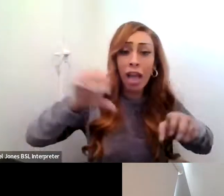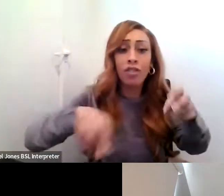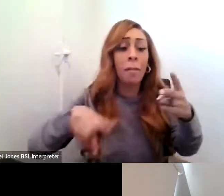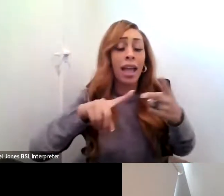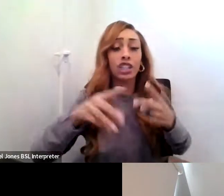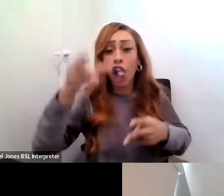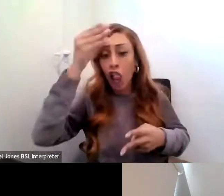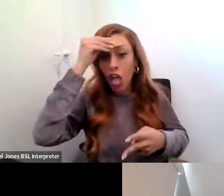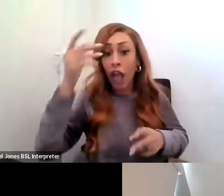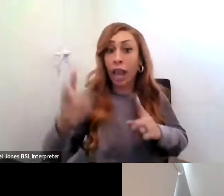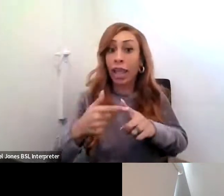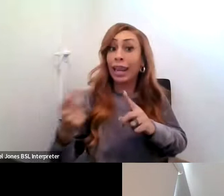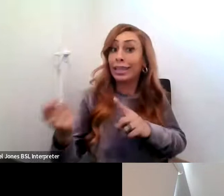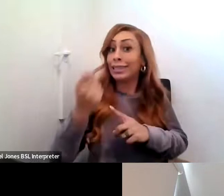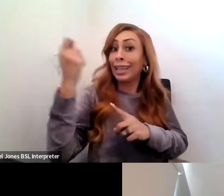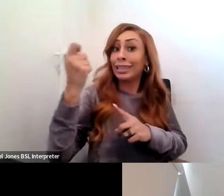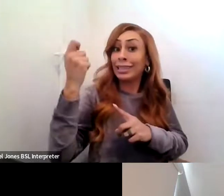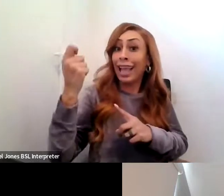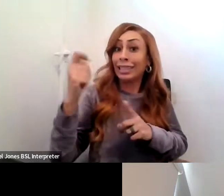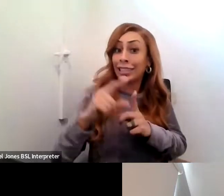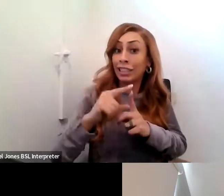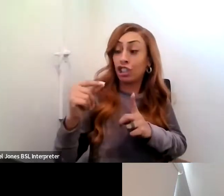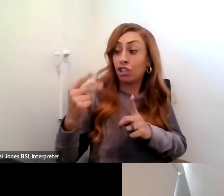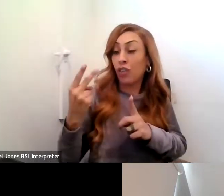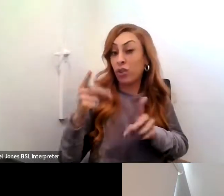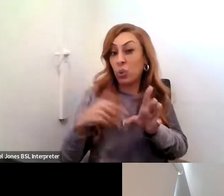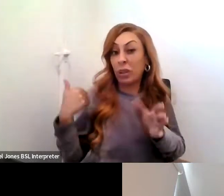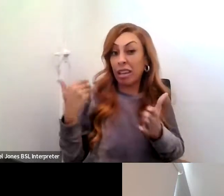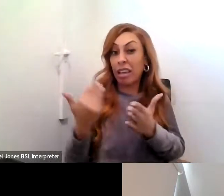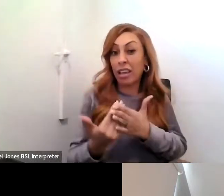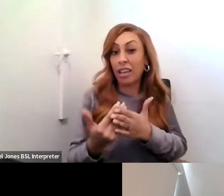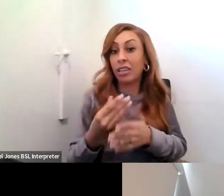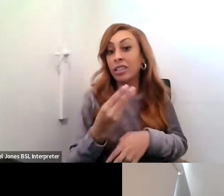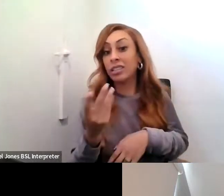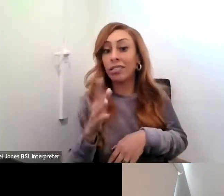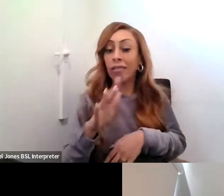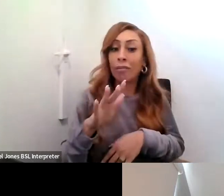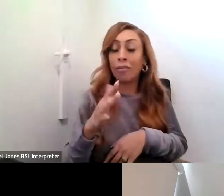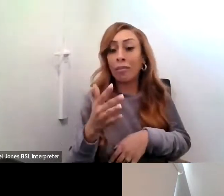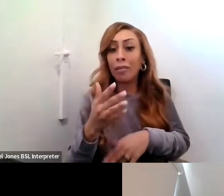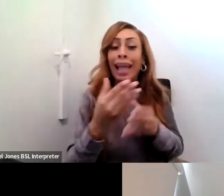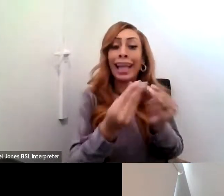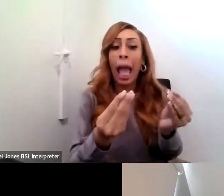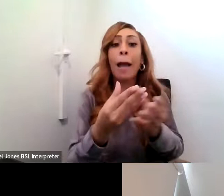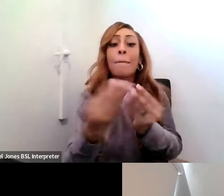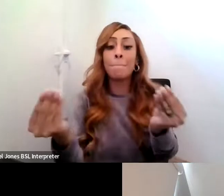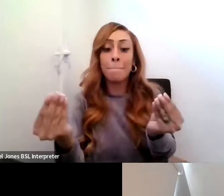that has come out of the digital work over the past couple of years, there have also been some really obvious gaps and shortcomings,